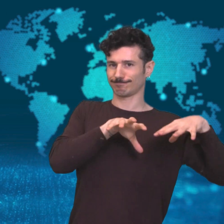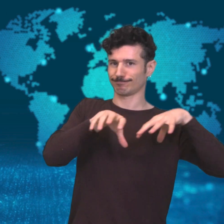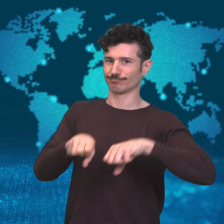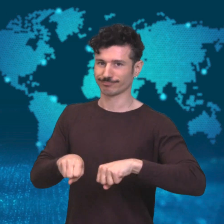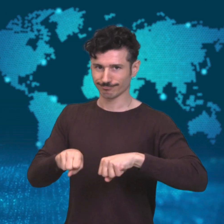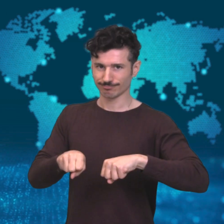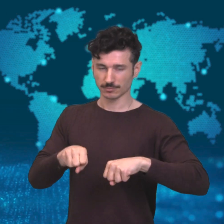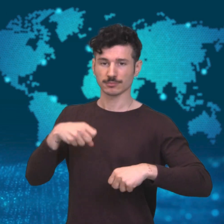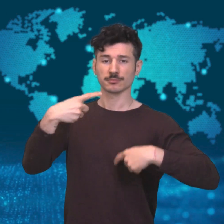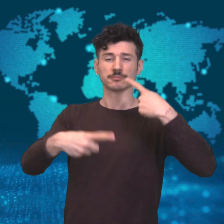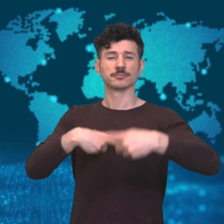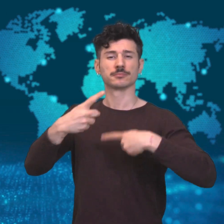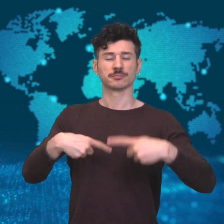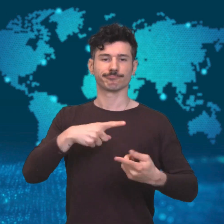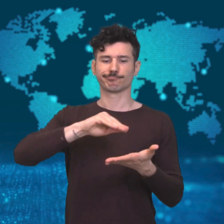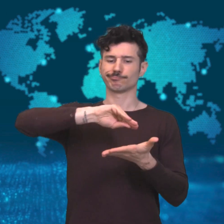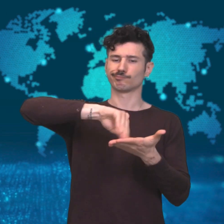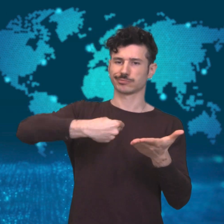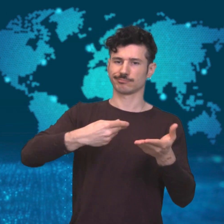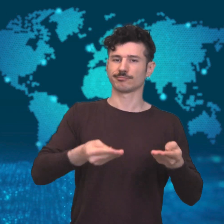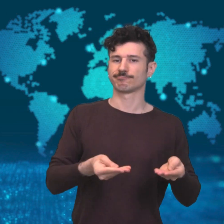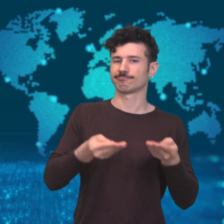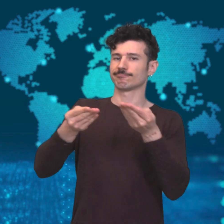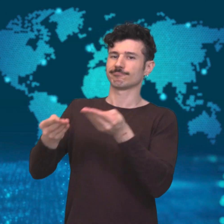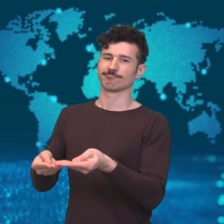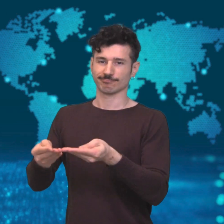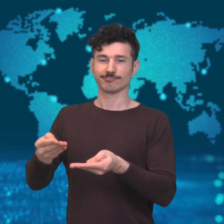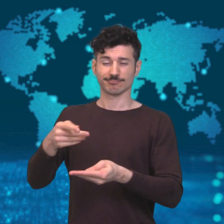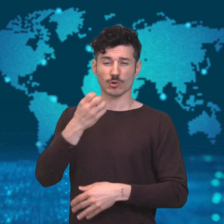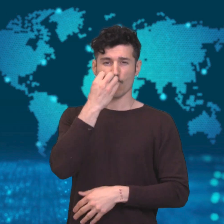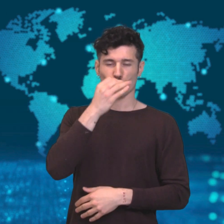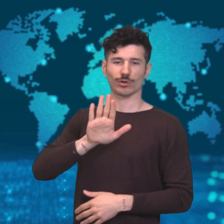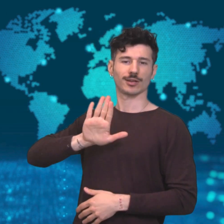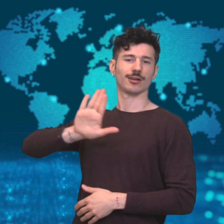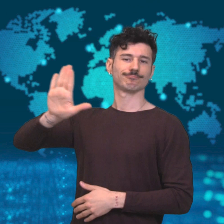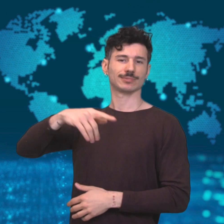Hong Kong was a former British colony and was